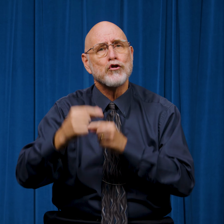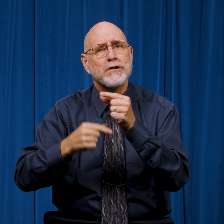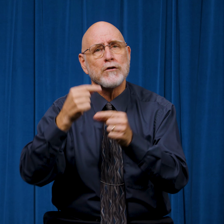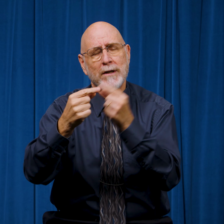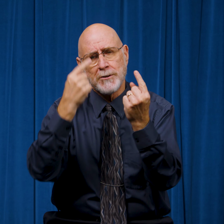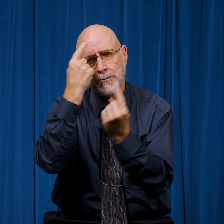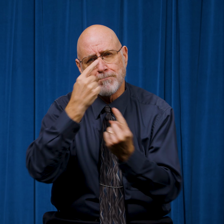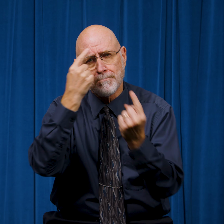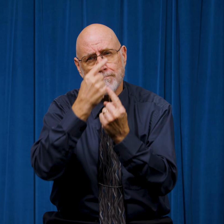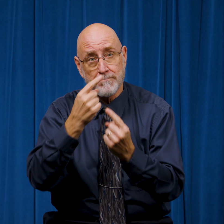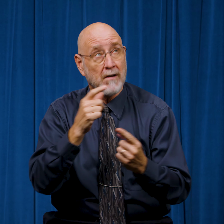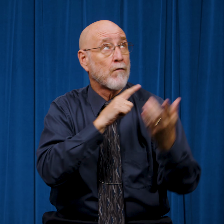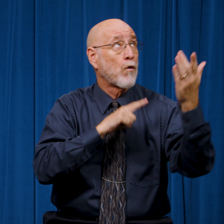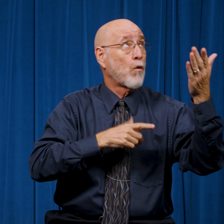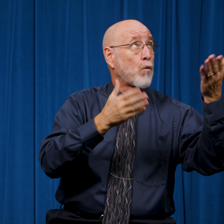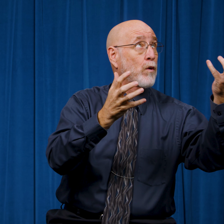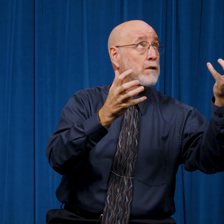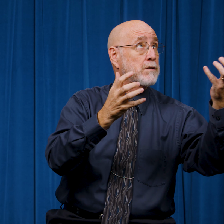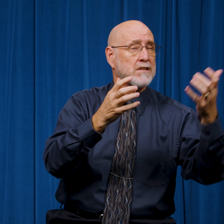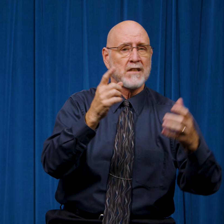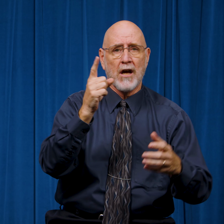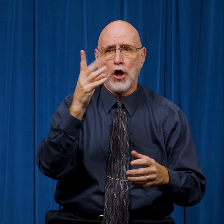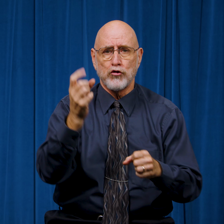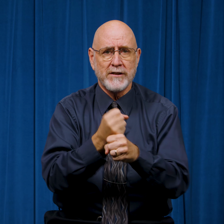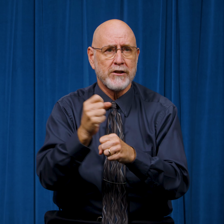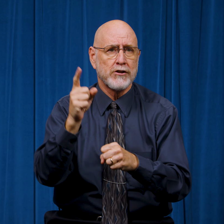if the Lord wills, in centuries and millennia from now,